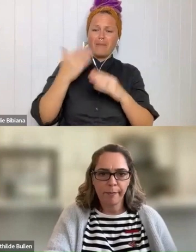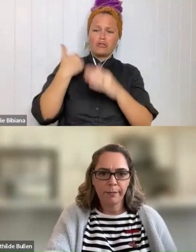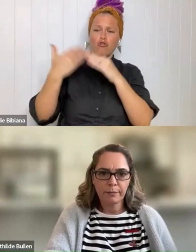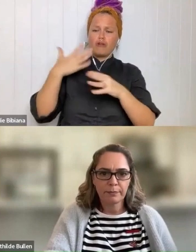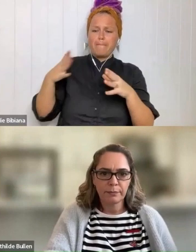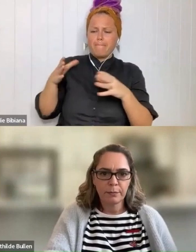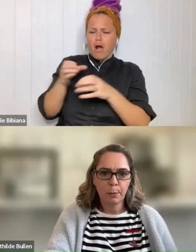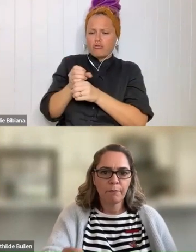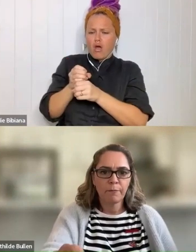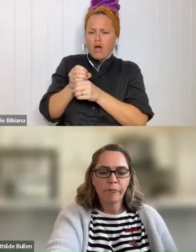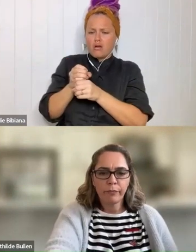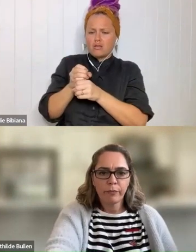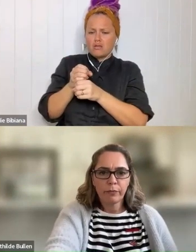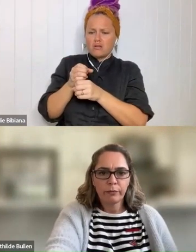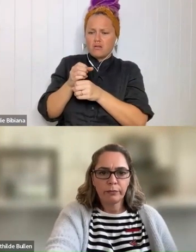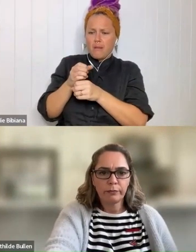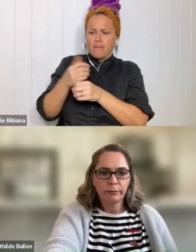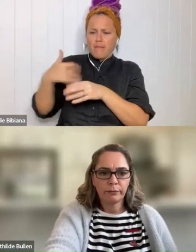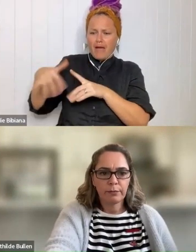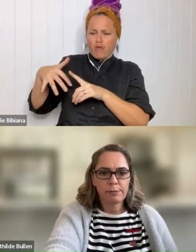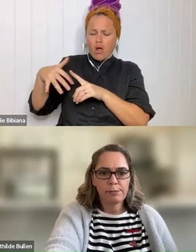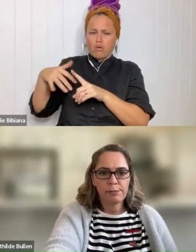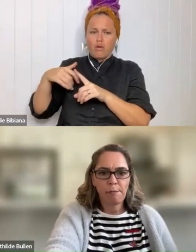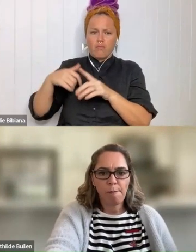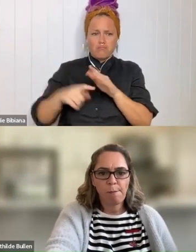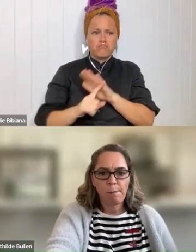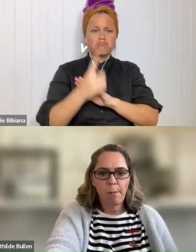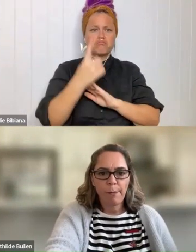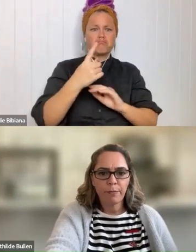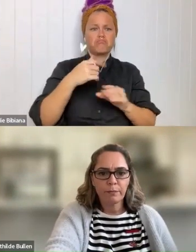leadership roles, who might not have necessarily come from the art sector,